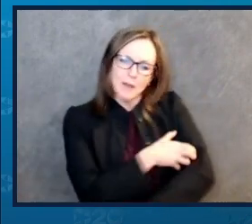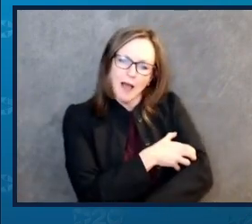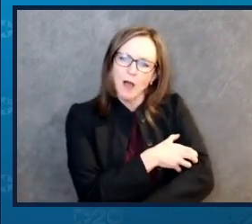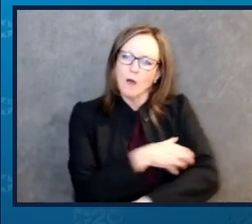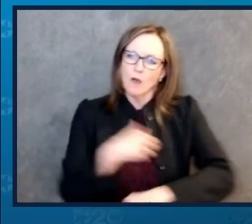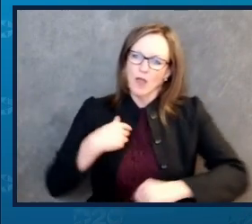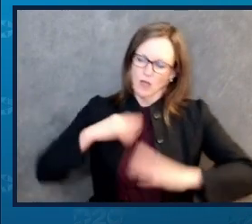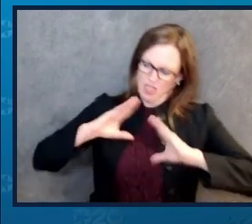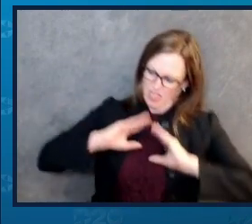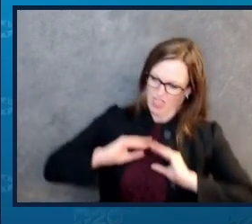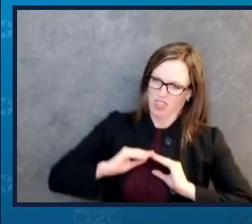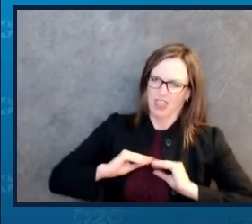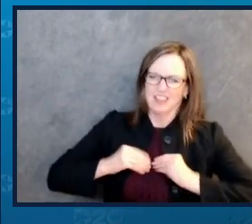WE SEE THEM.